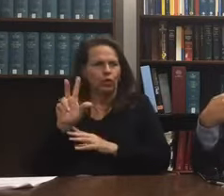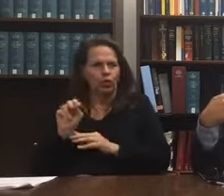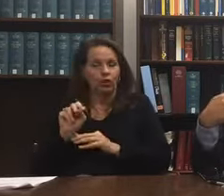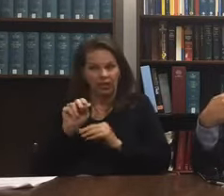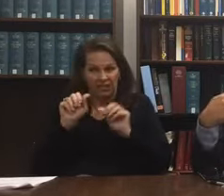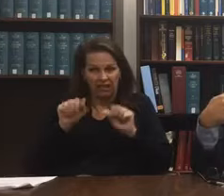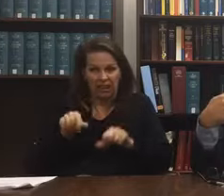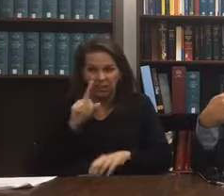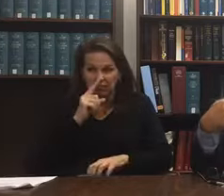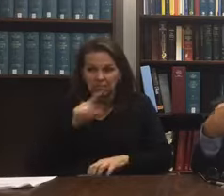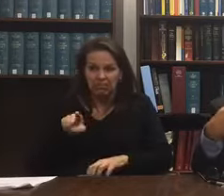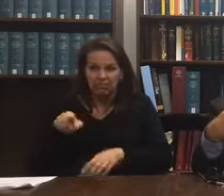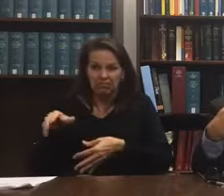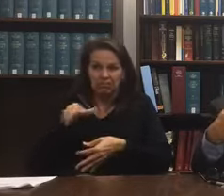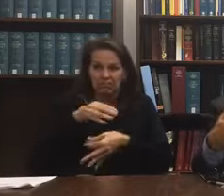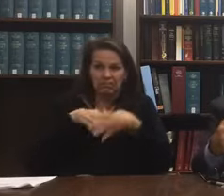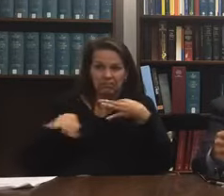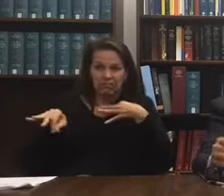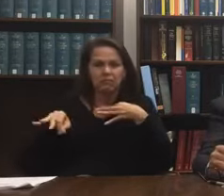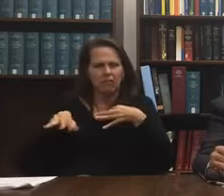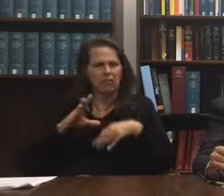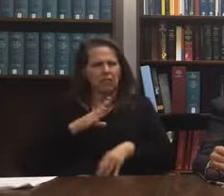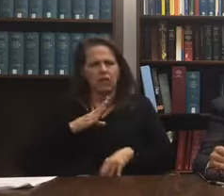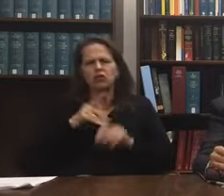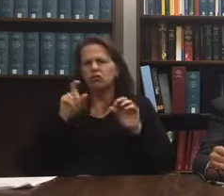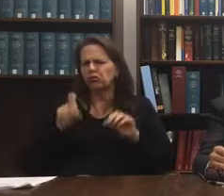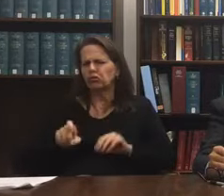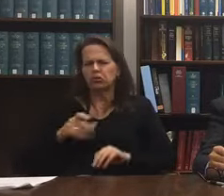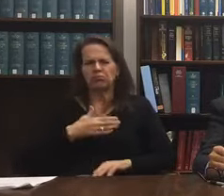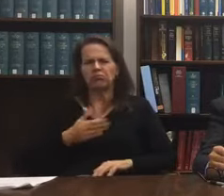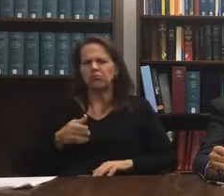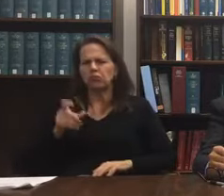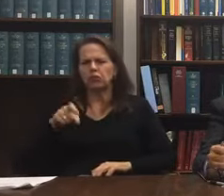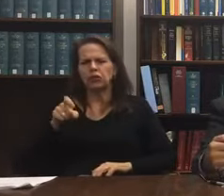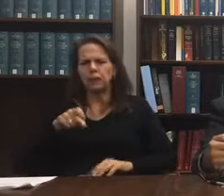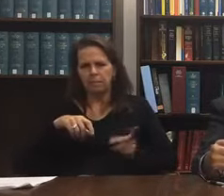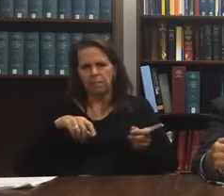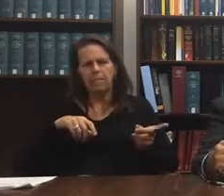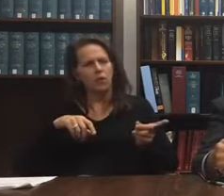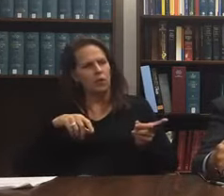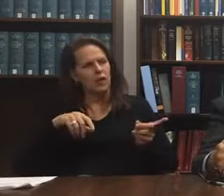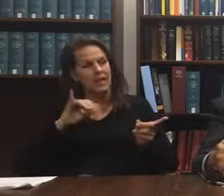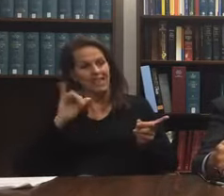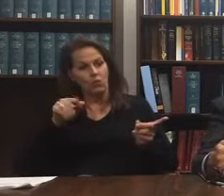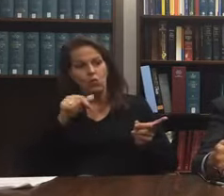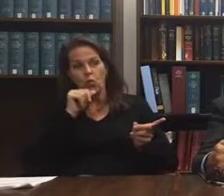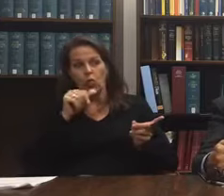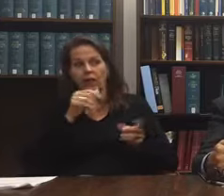if that's ok and they should grant that also if you did not get the evidence the